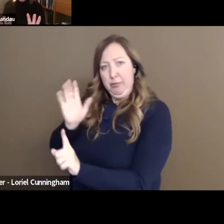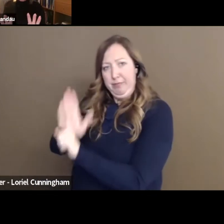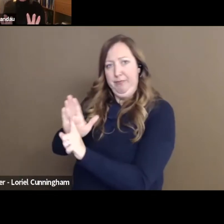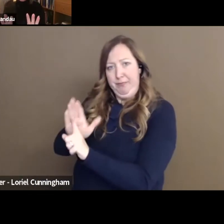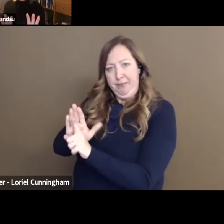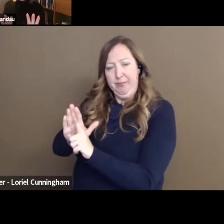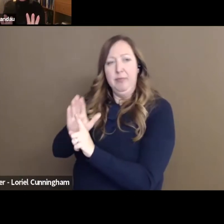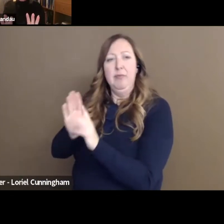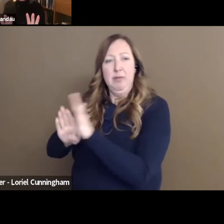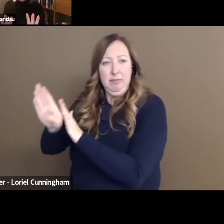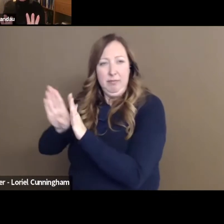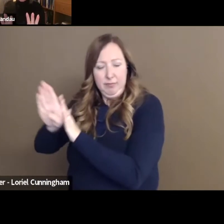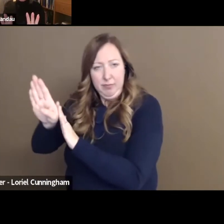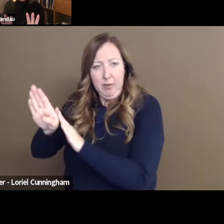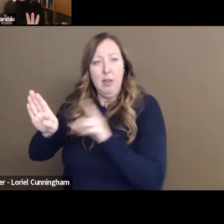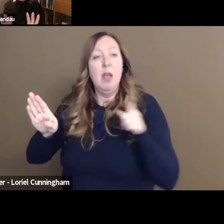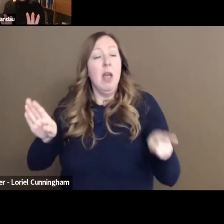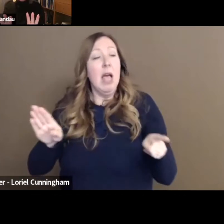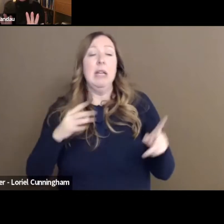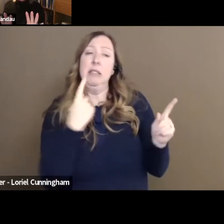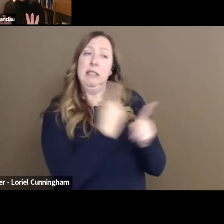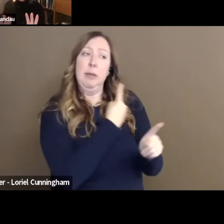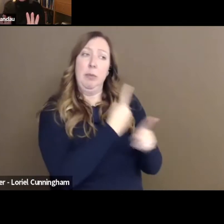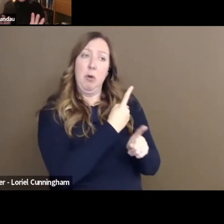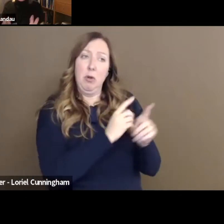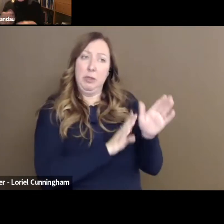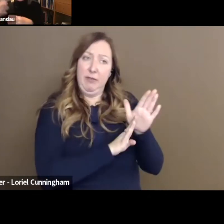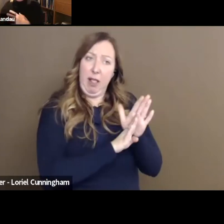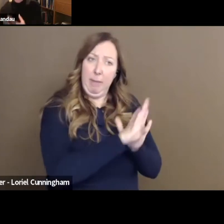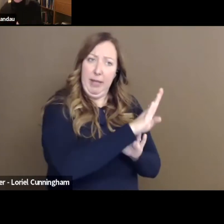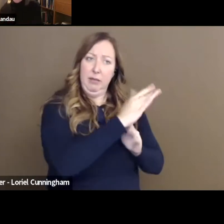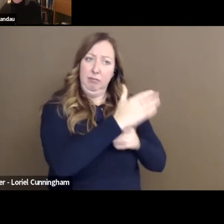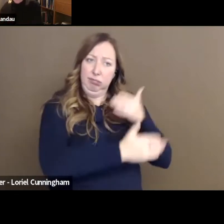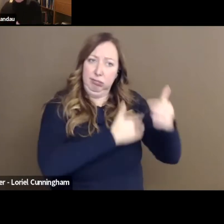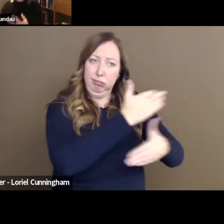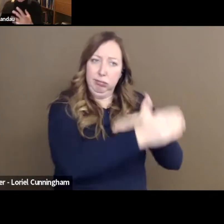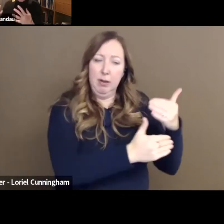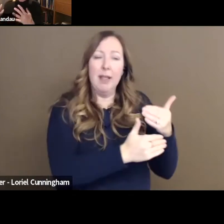developmental trajectories i'm going to